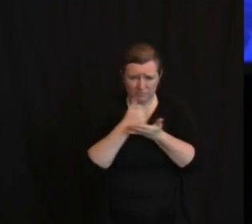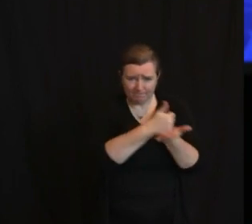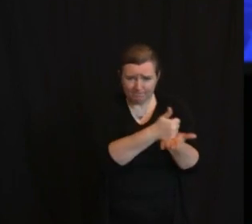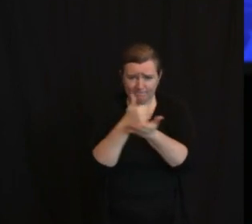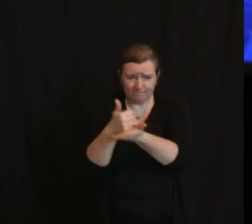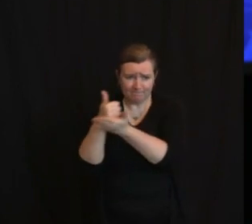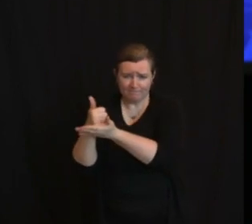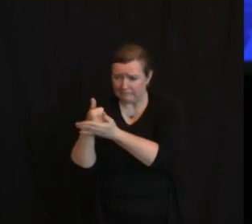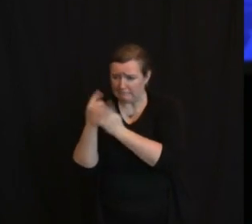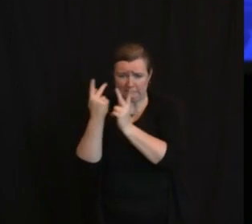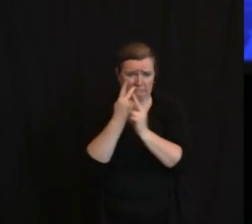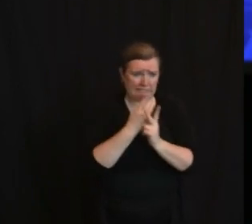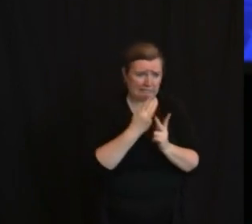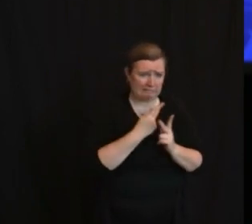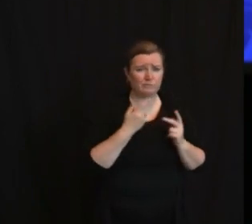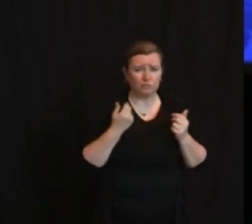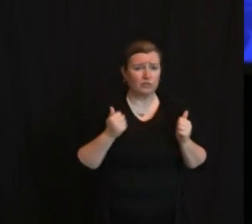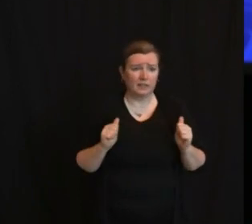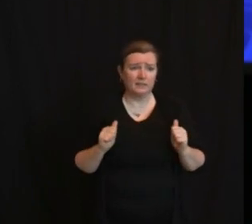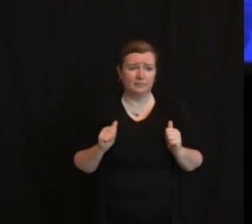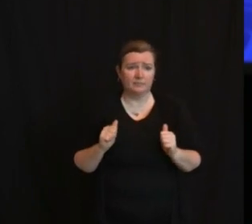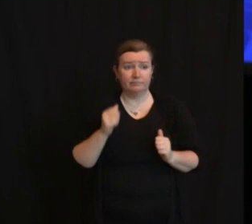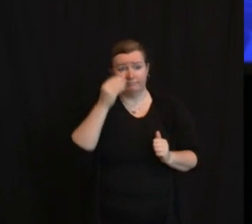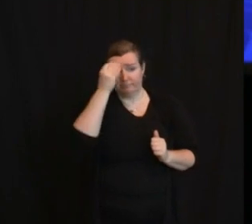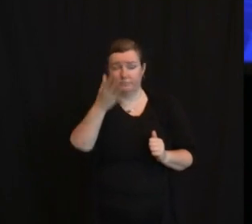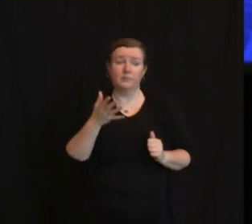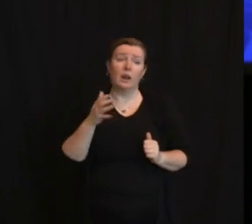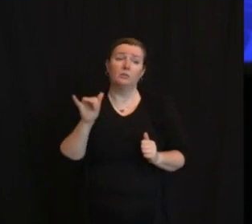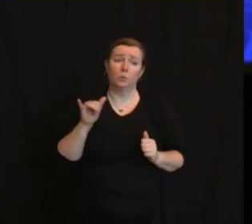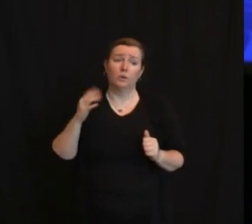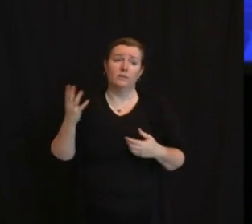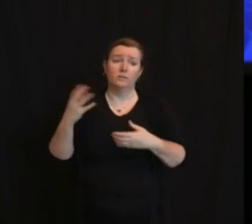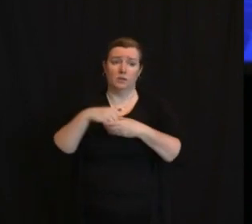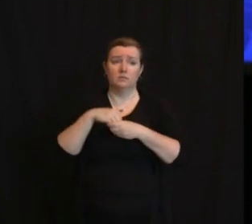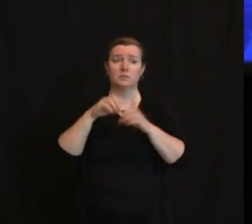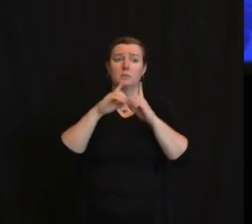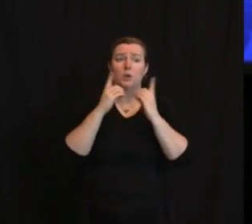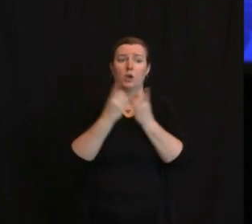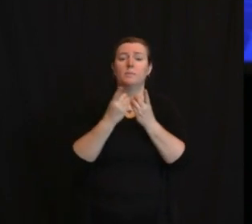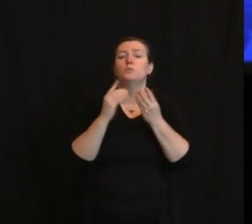THIS PANDEMIC. WE ARE CONSIDERING EVERY AVAILABLE OPTION TO ANSWER YOUR